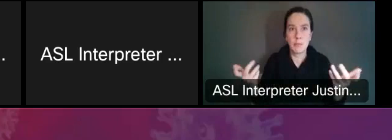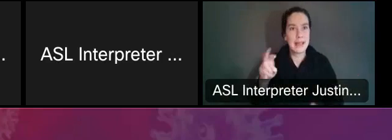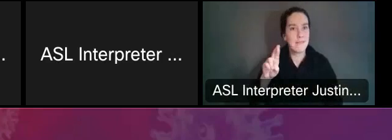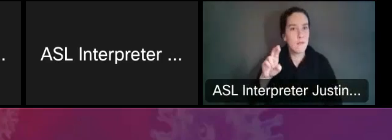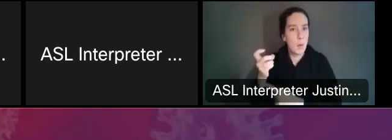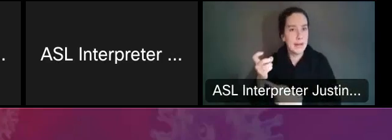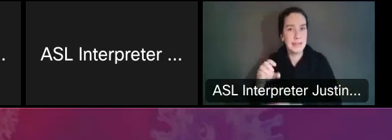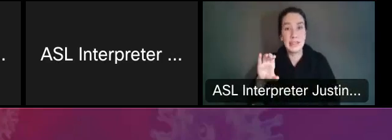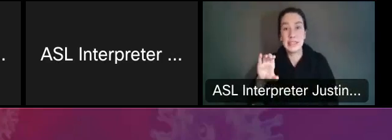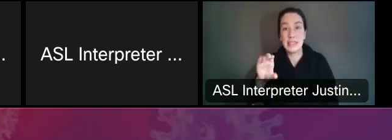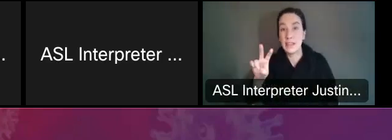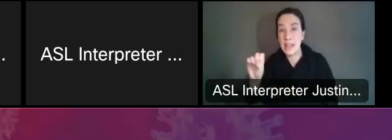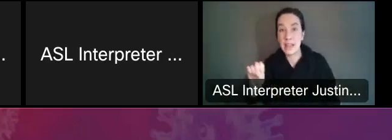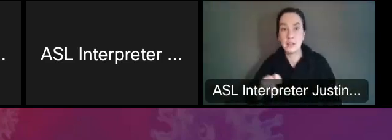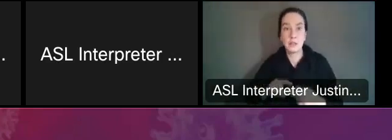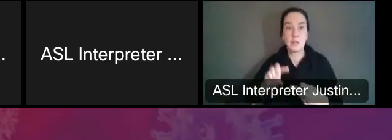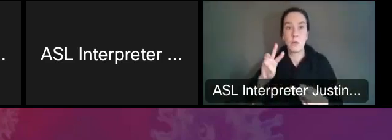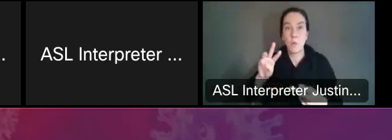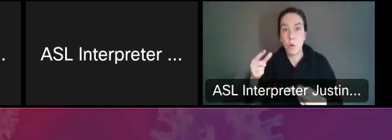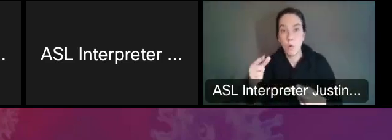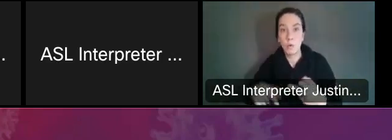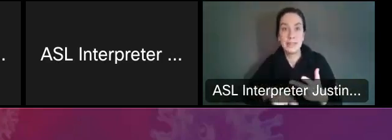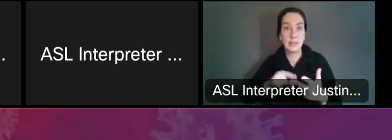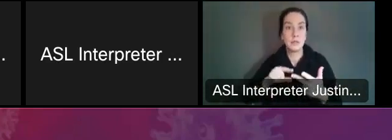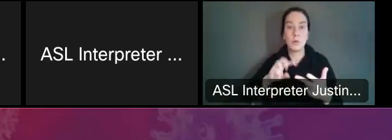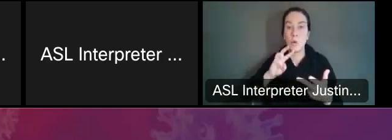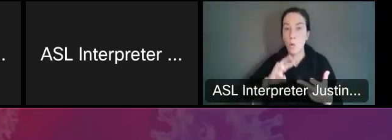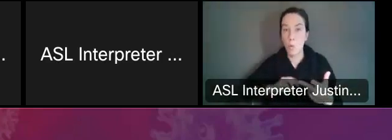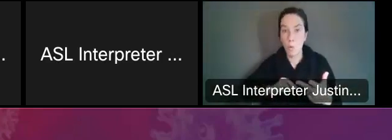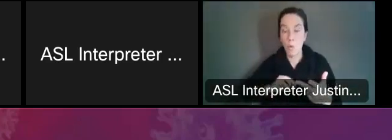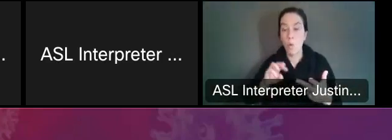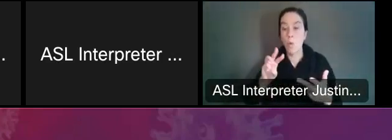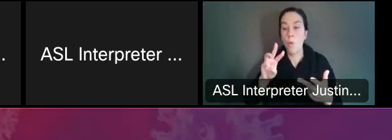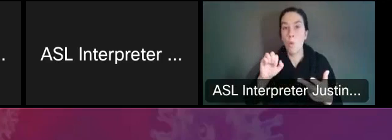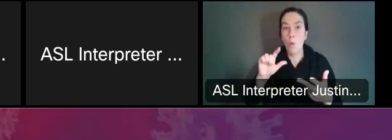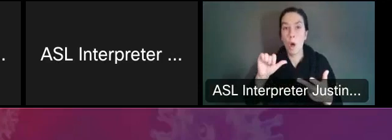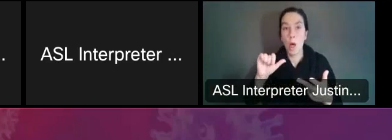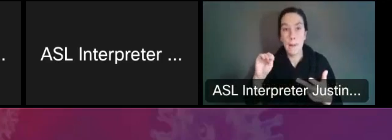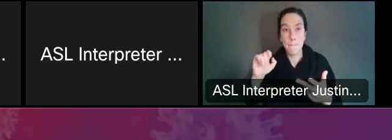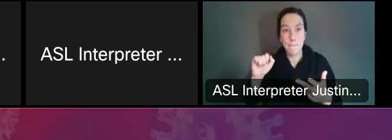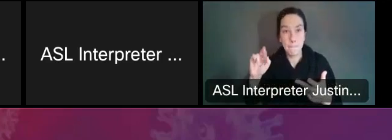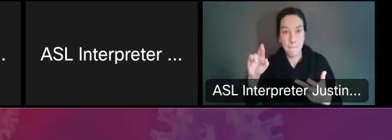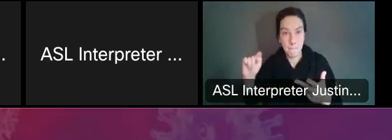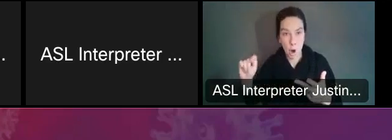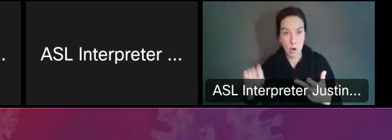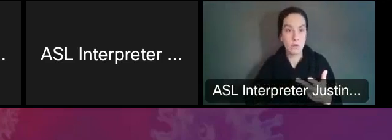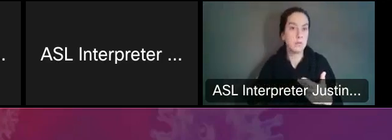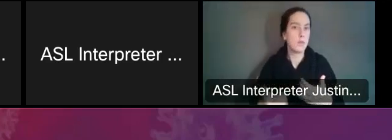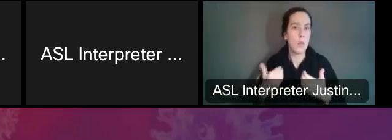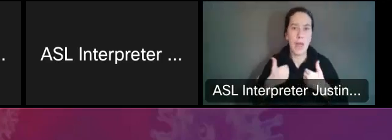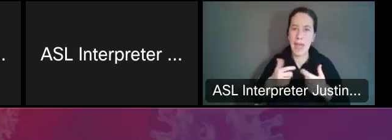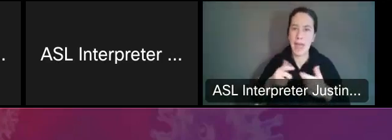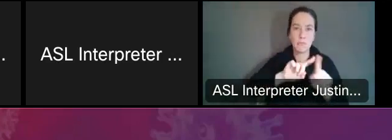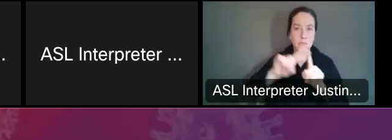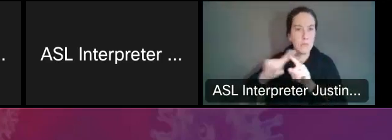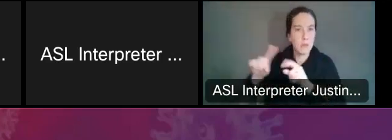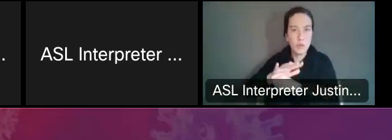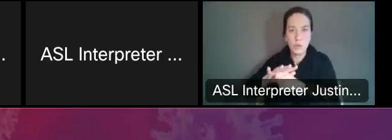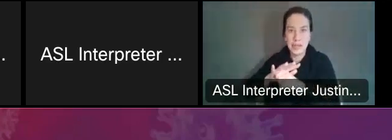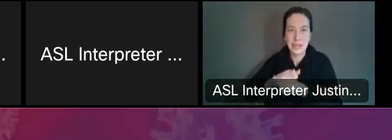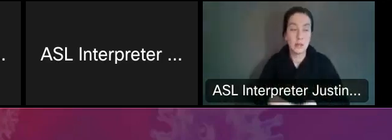walgreen's Walmart others there are state sponsored, community, vaccination, sites, local community, pharmacies and clinics.